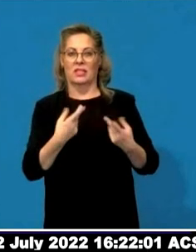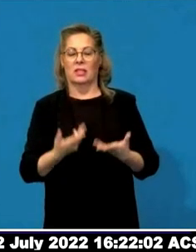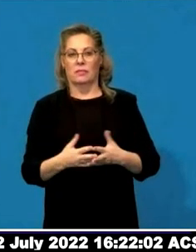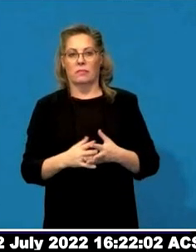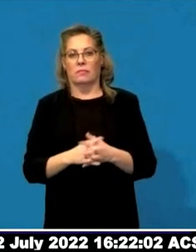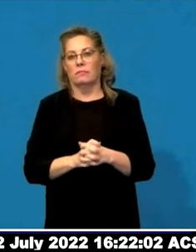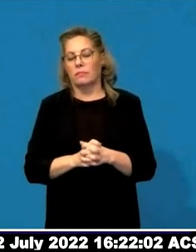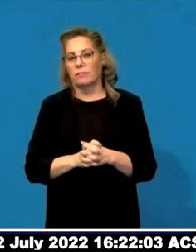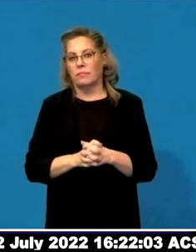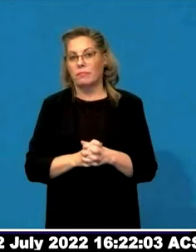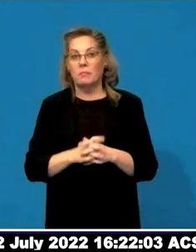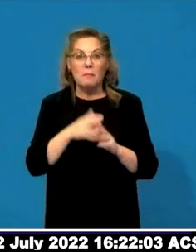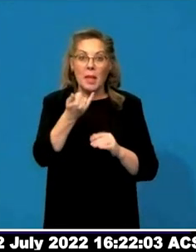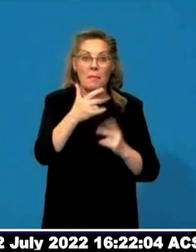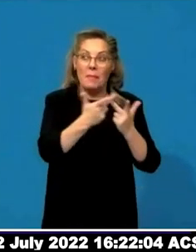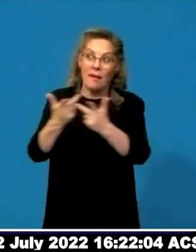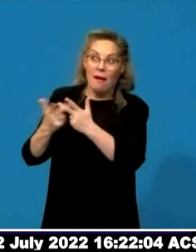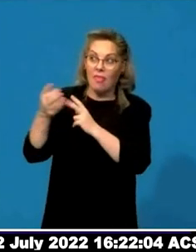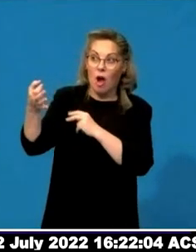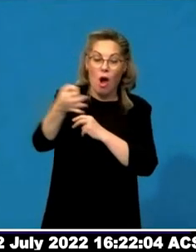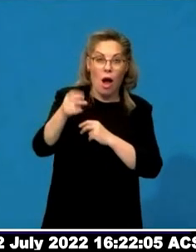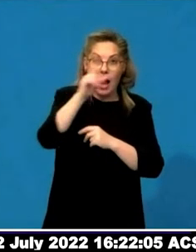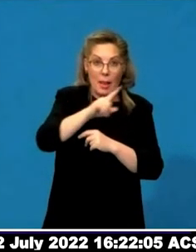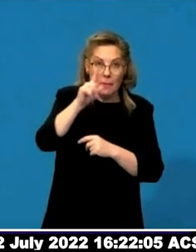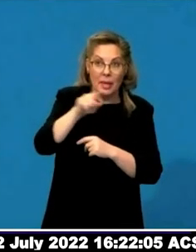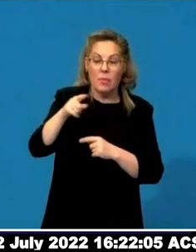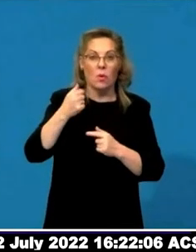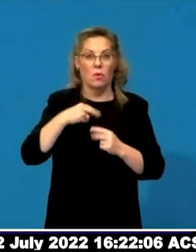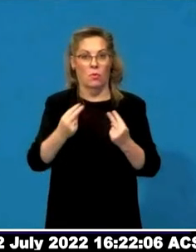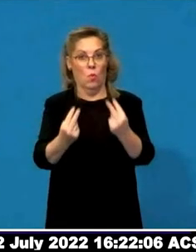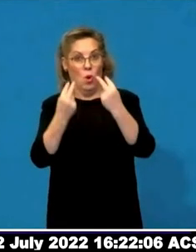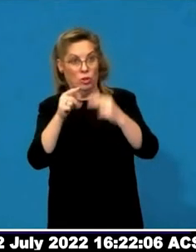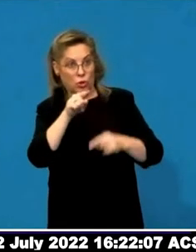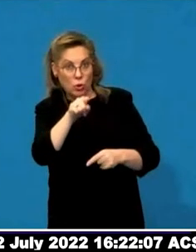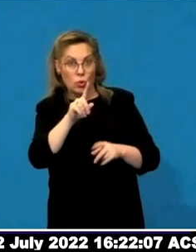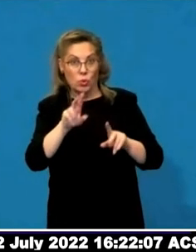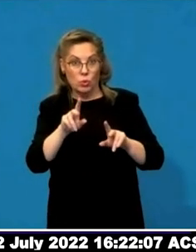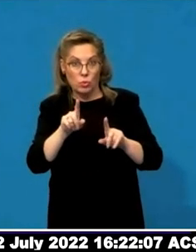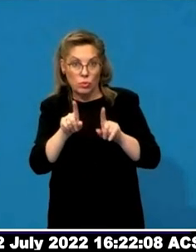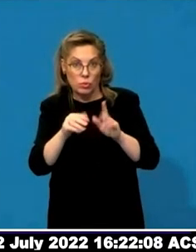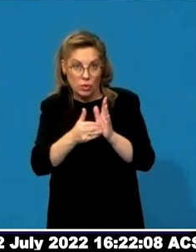that might be listening today, do you have any messages for them? No.